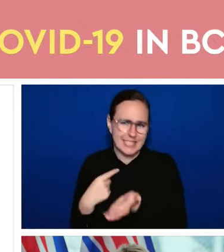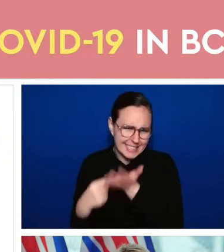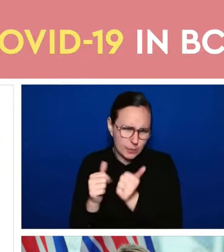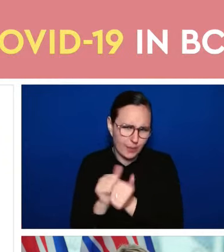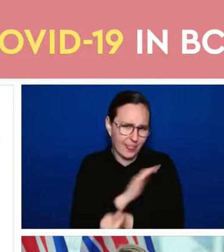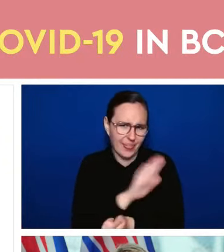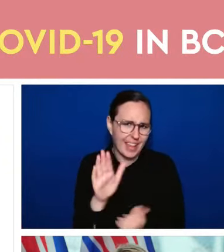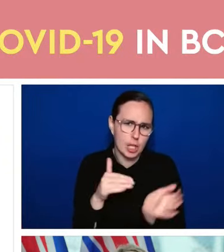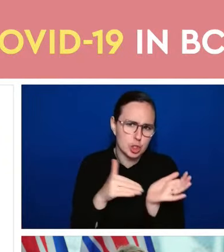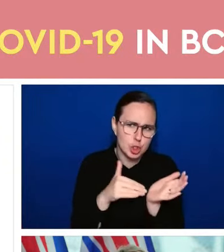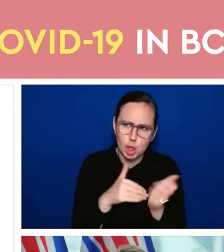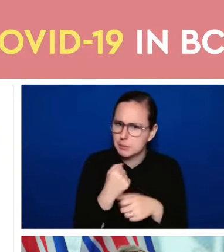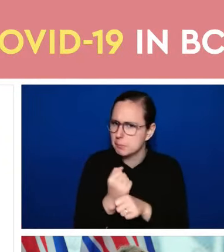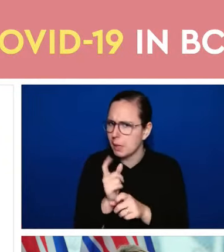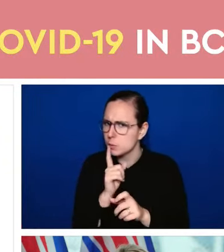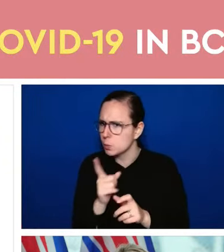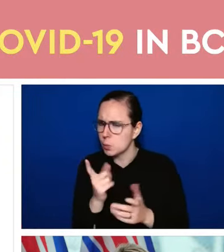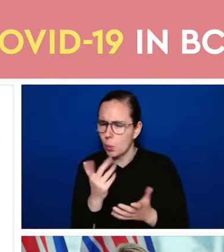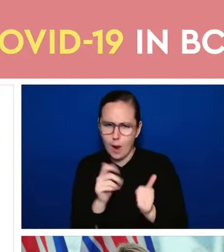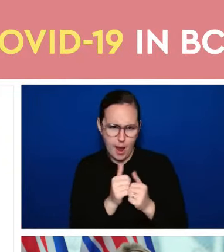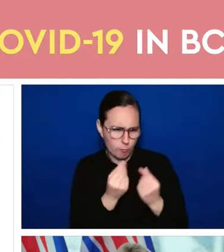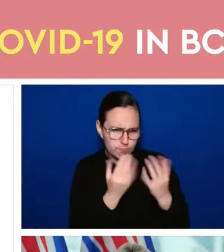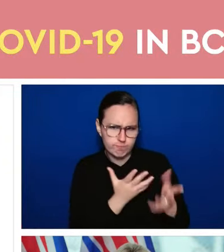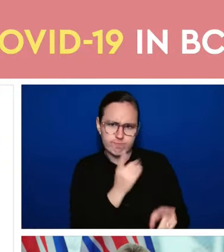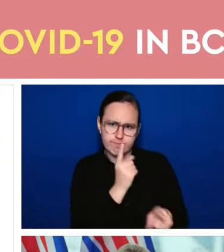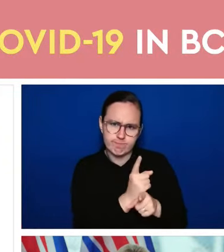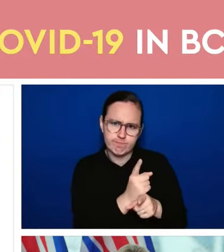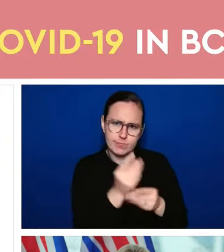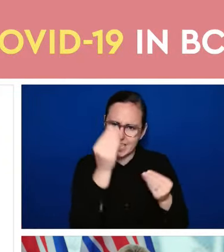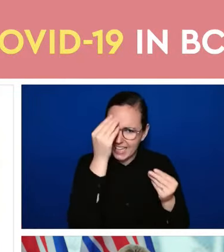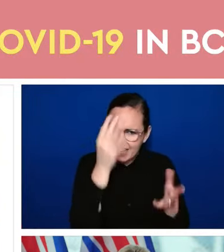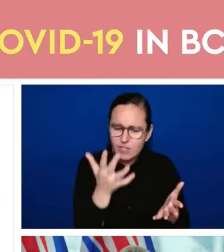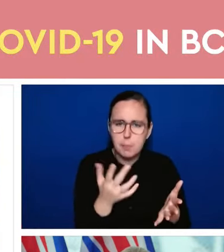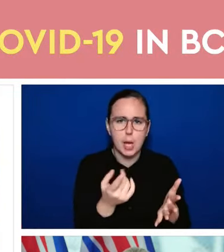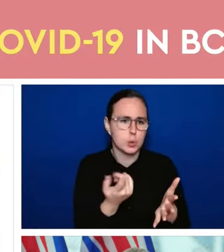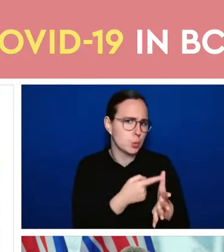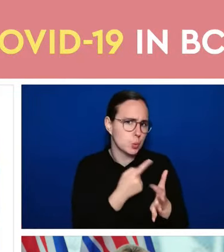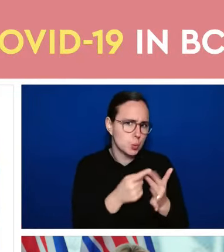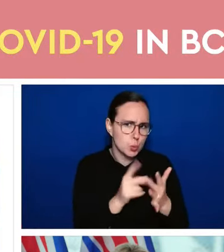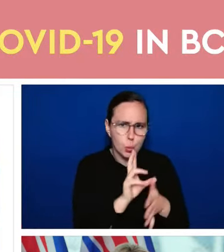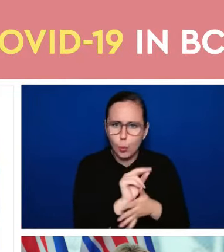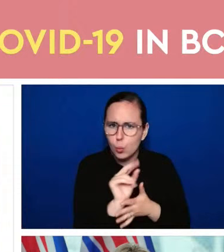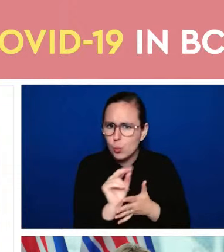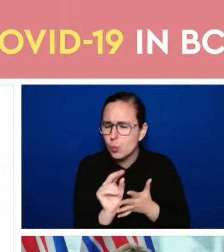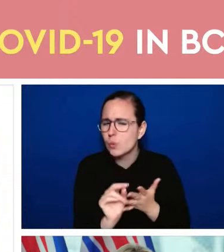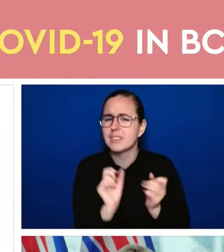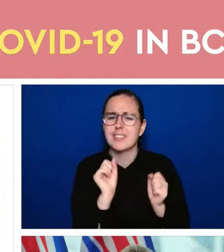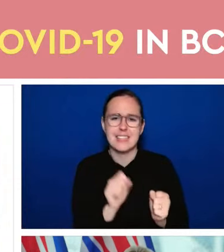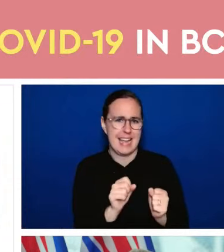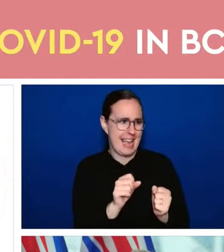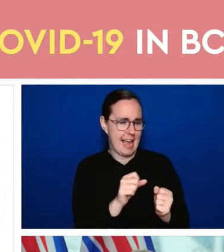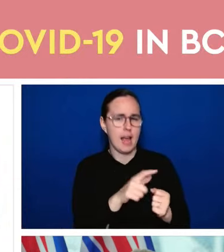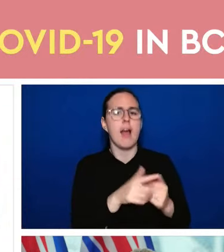information the tools and the access you need as we go through